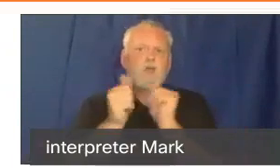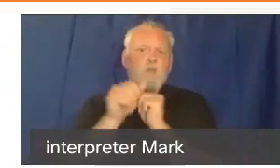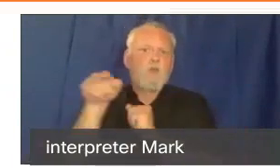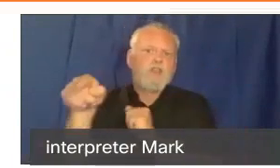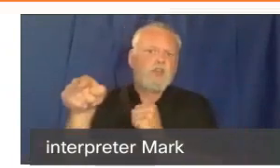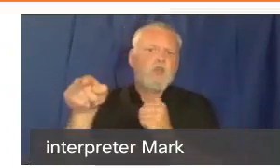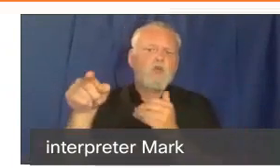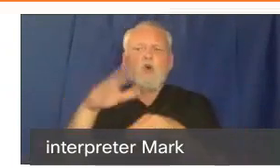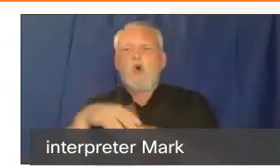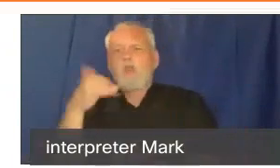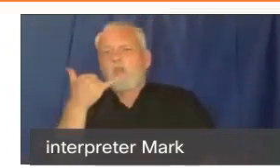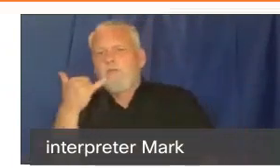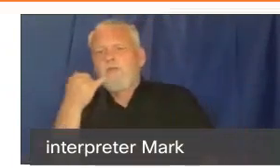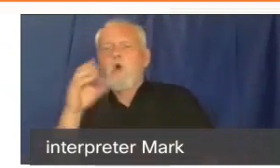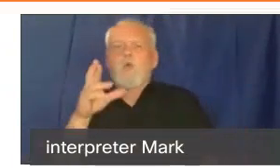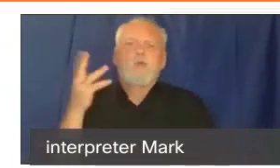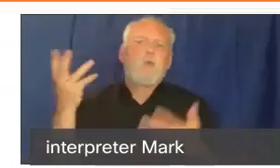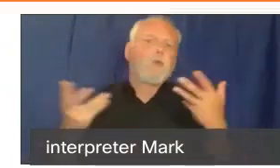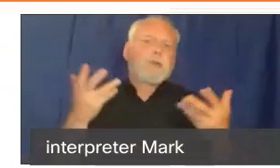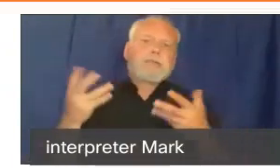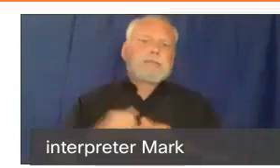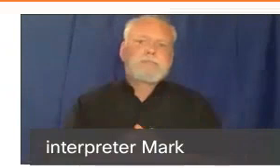Phone or via email.